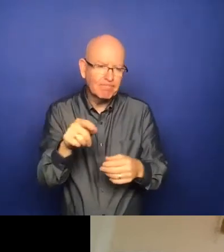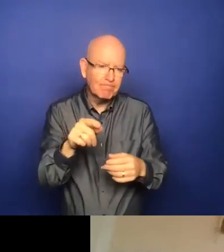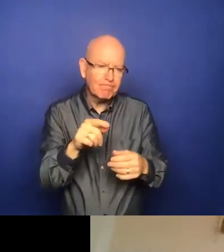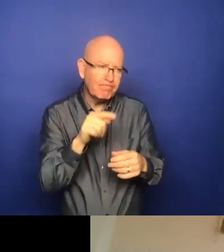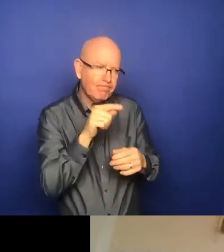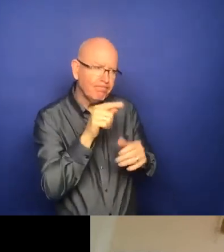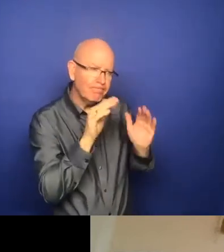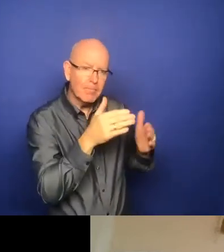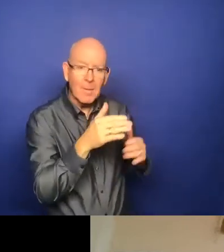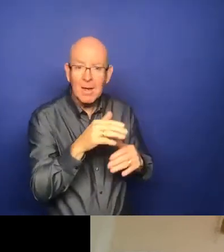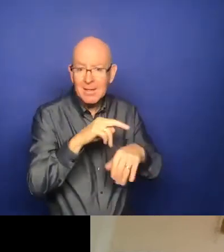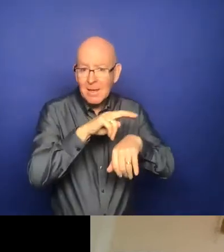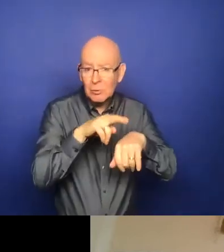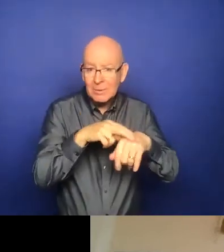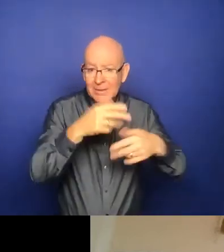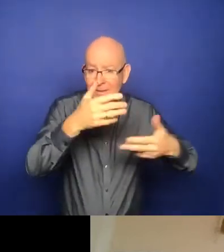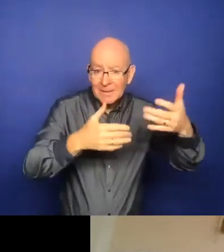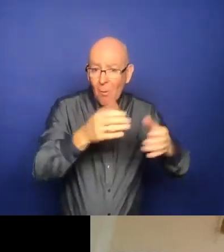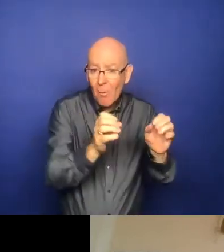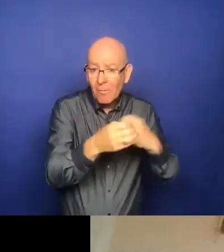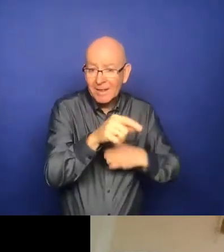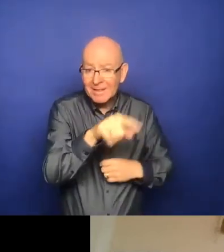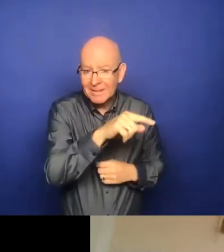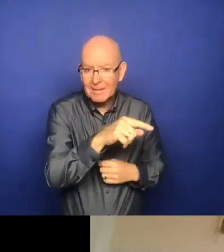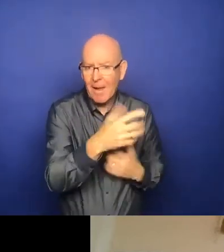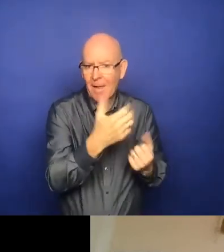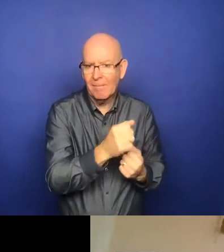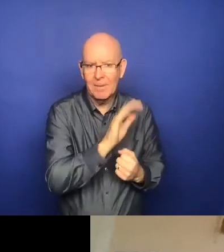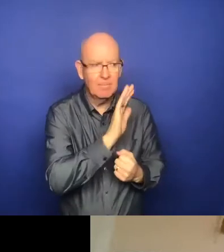and doing training on that and kind of implementing that data collection.